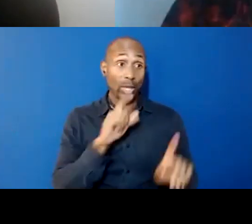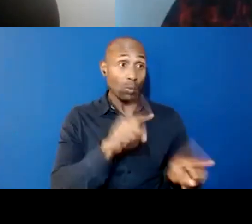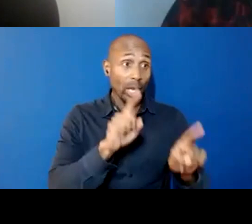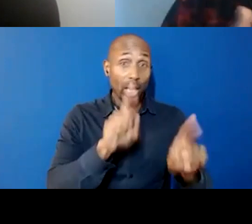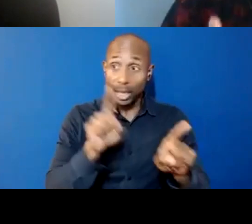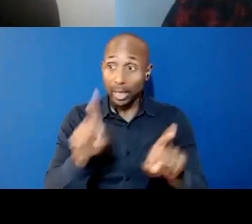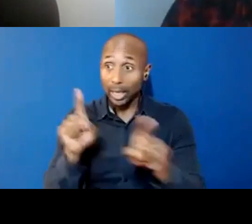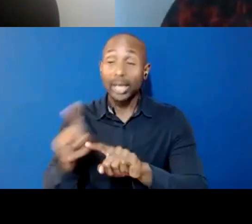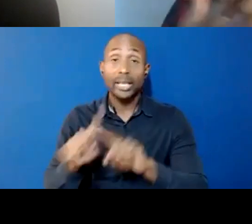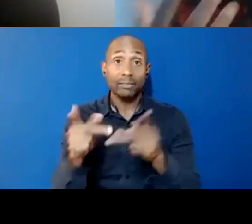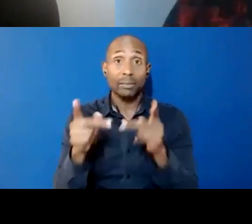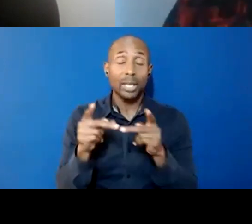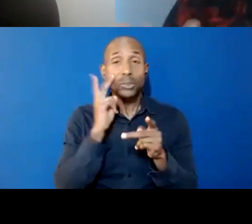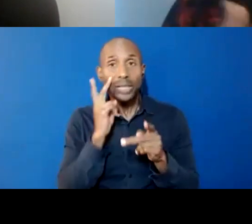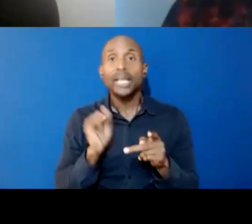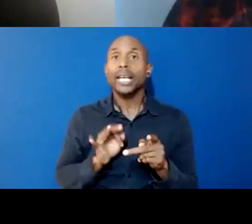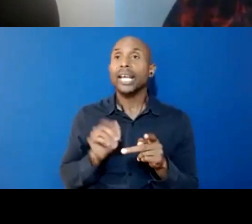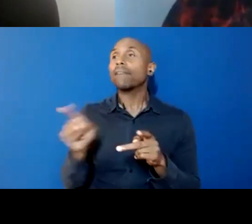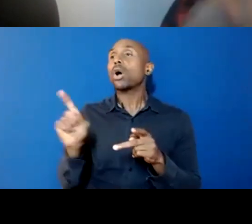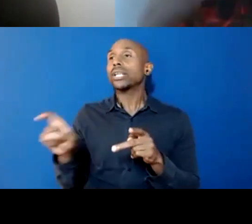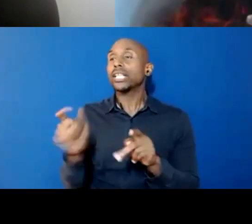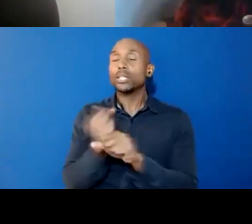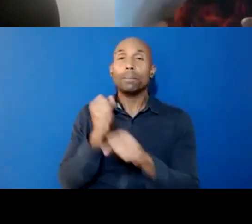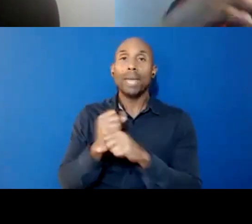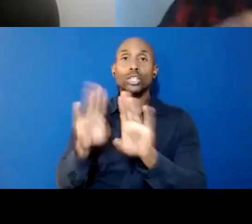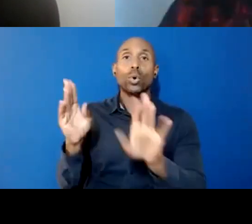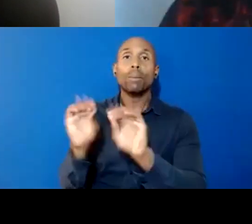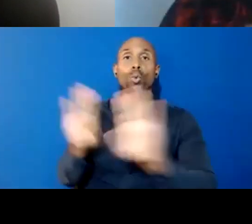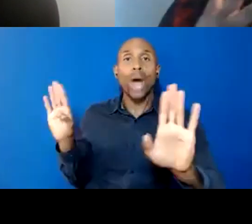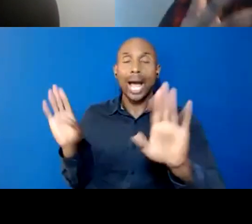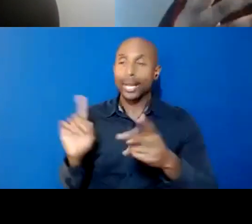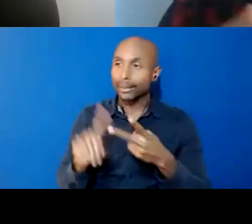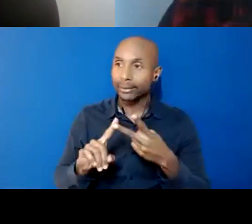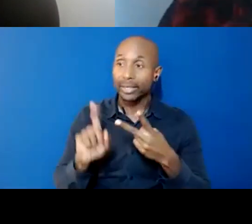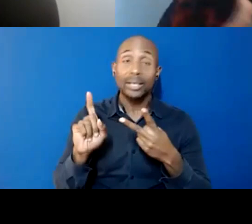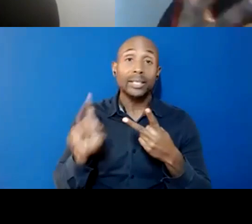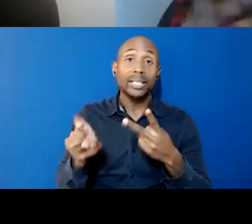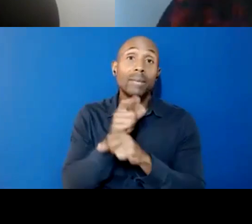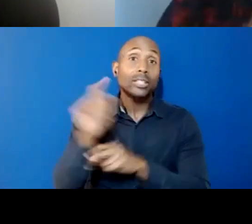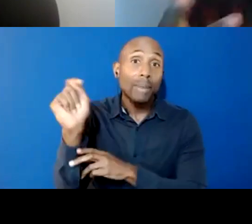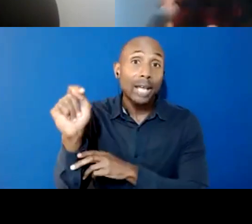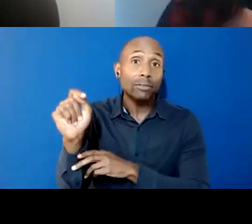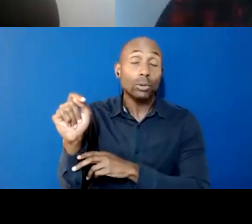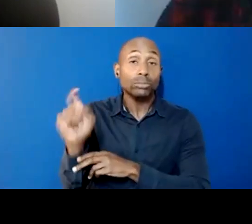access to a door or add a rail for the bathroom or making sure that the student had all of